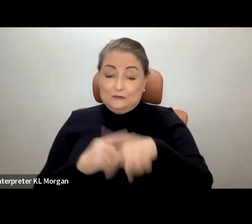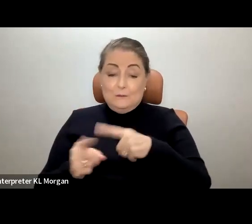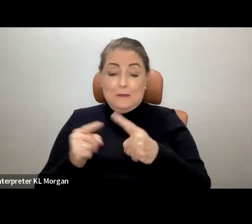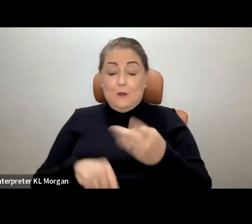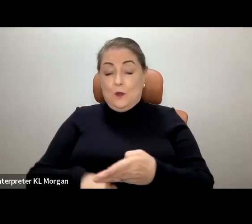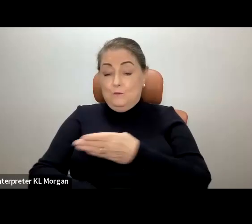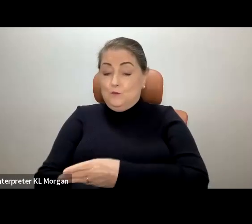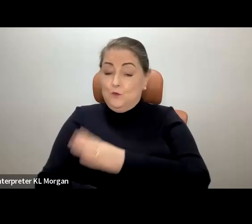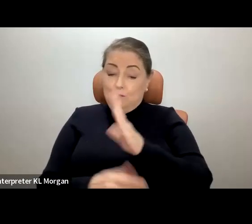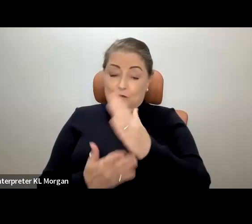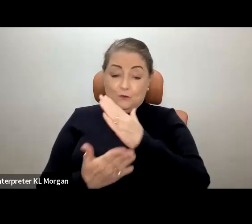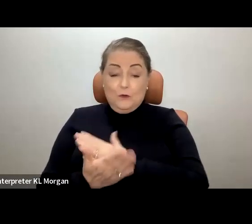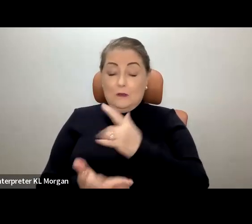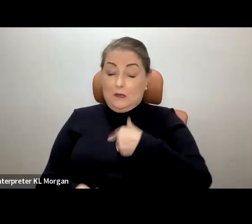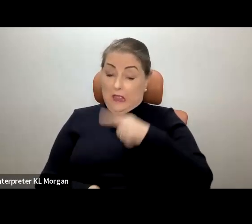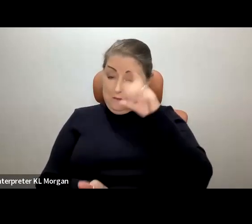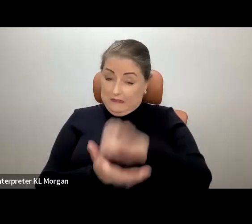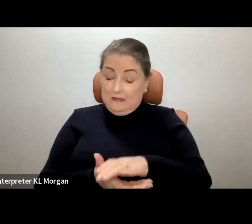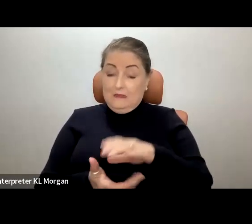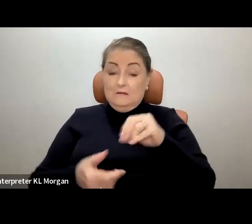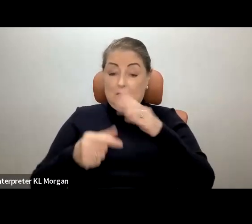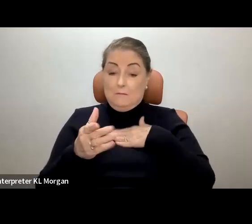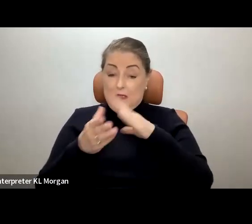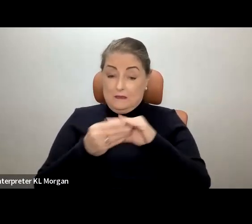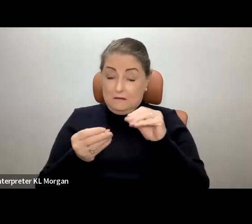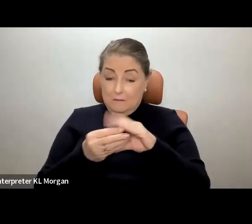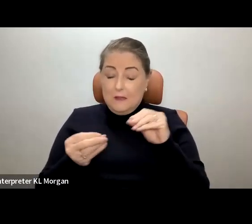as I said at the end of my comments that it offers an